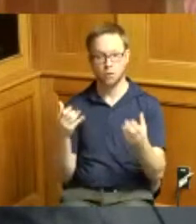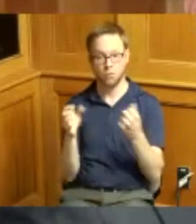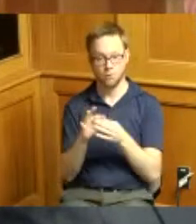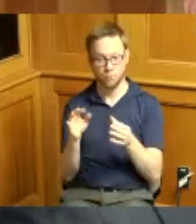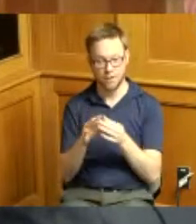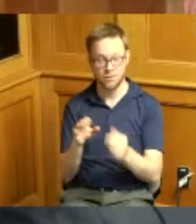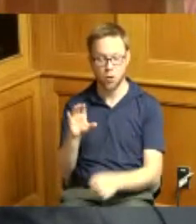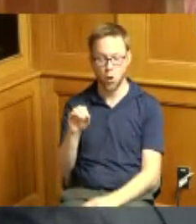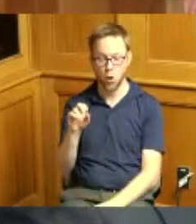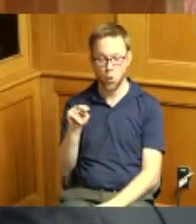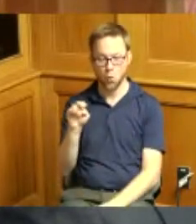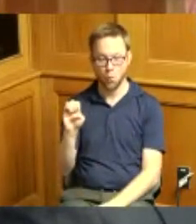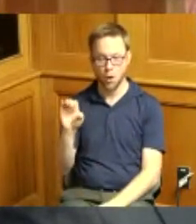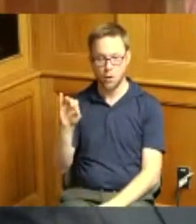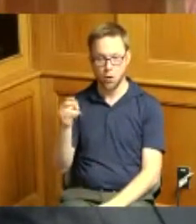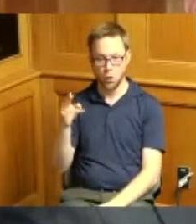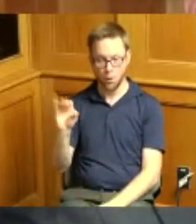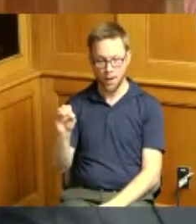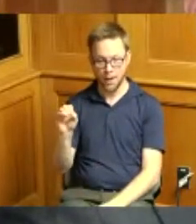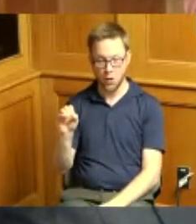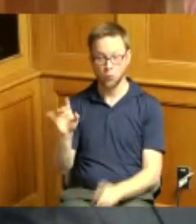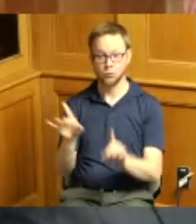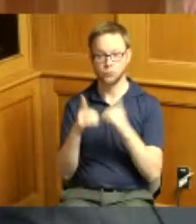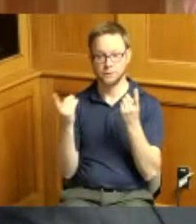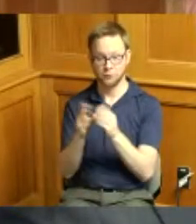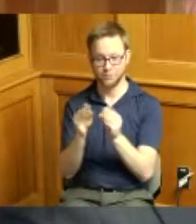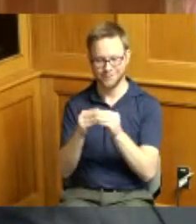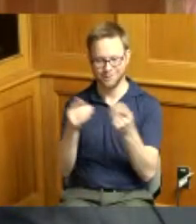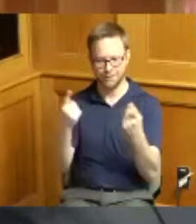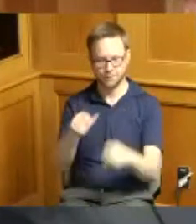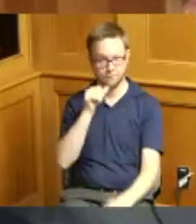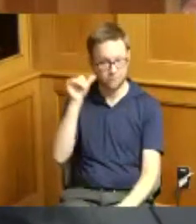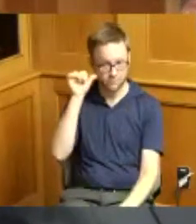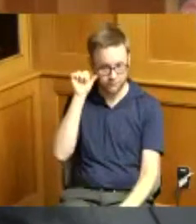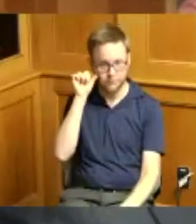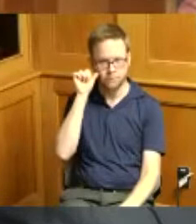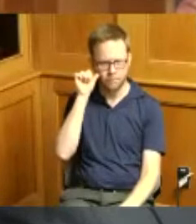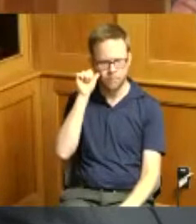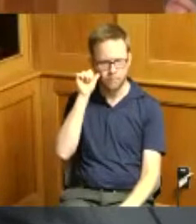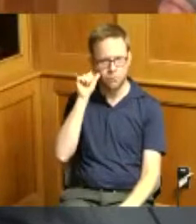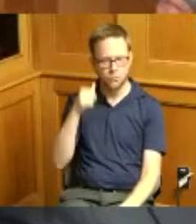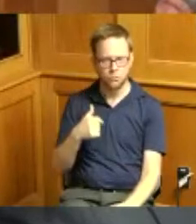so the district meeting was yesterday and I too am grateful for all the folks that came